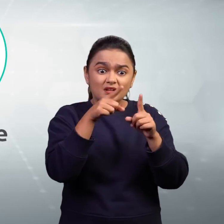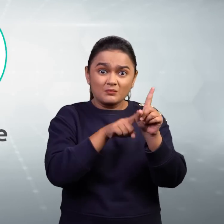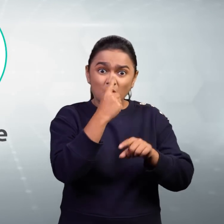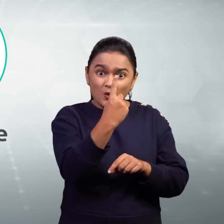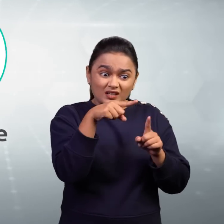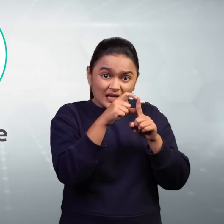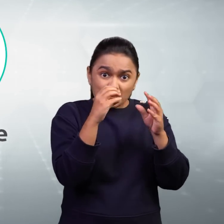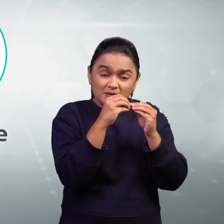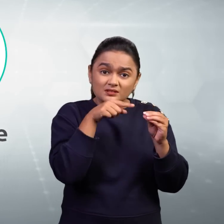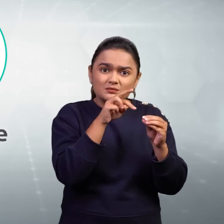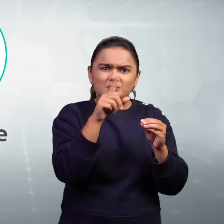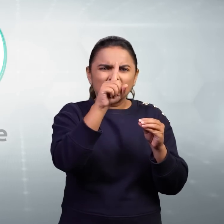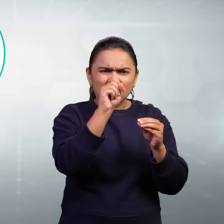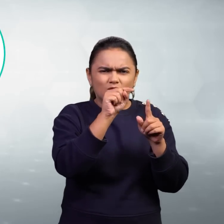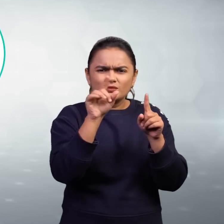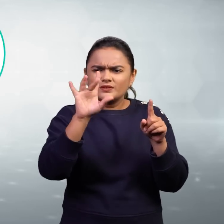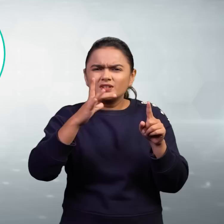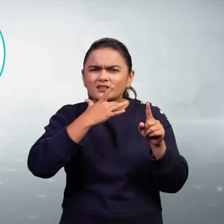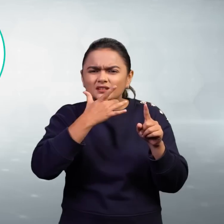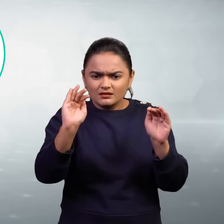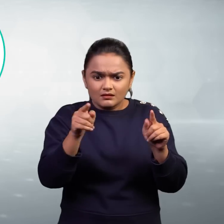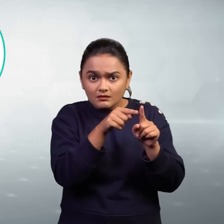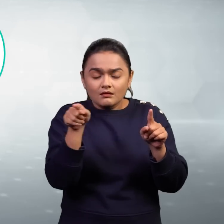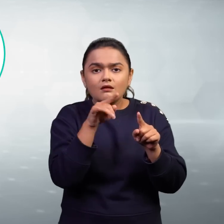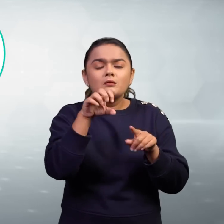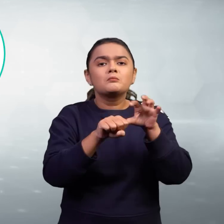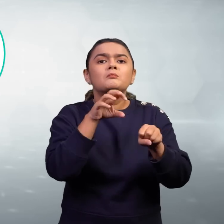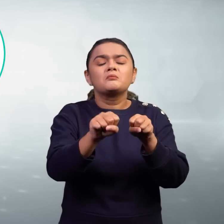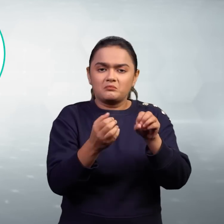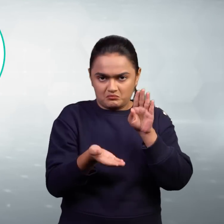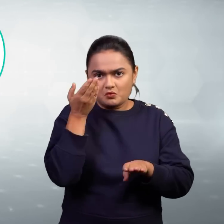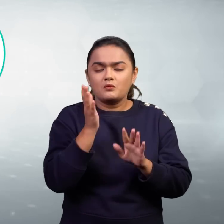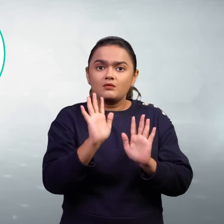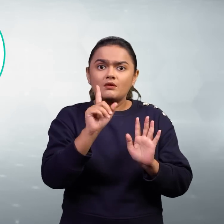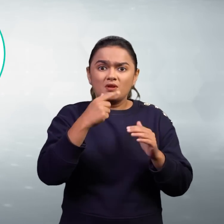Type I diabetes is most common in children aged 10-15 years.